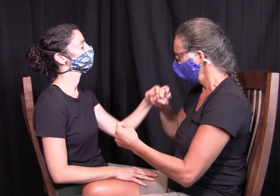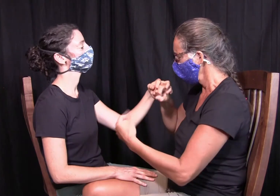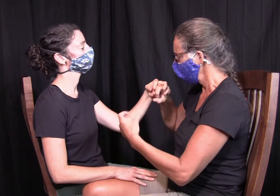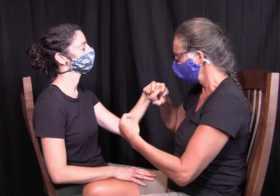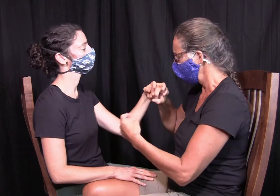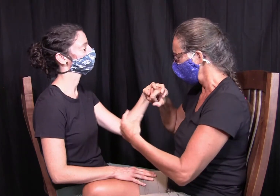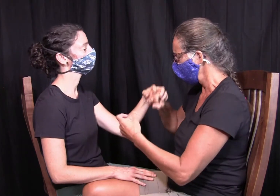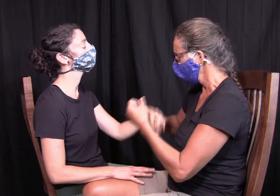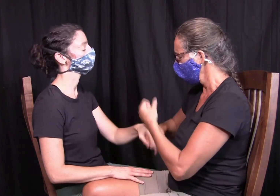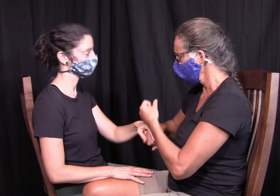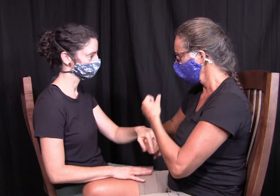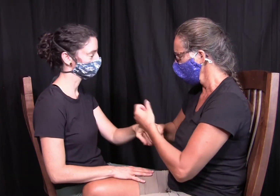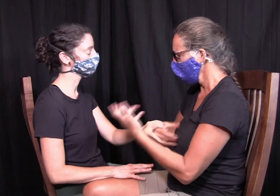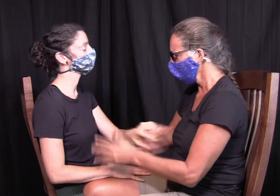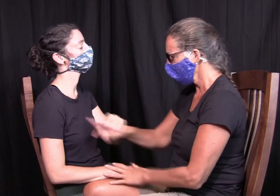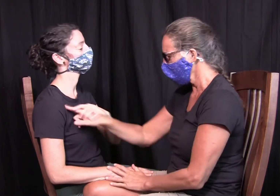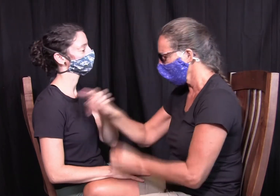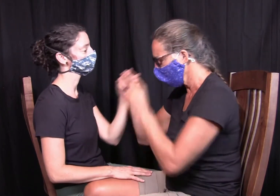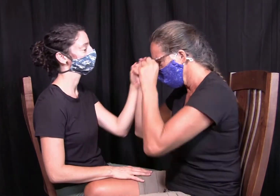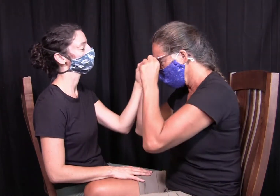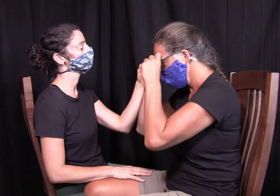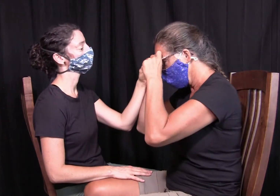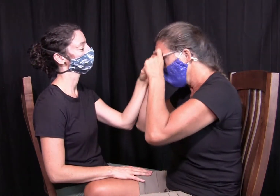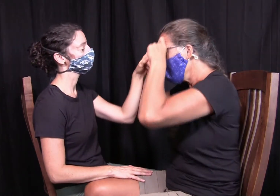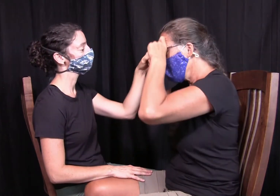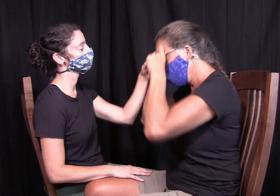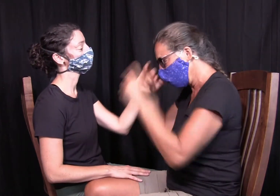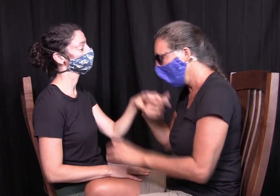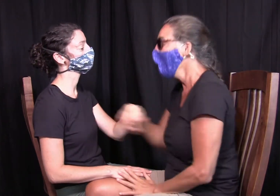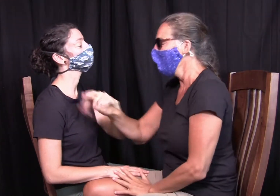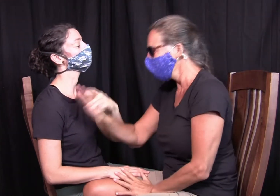Facial expressions, body language, and verbal responses,